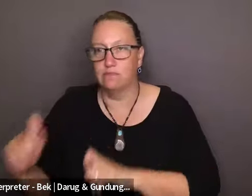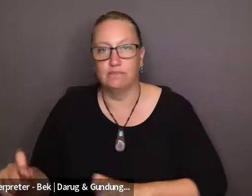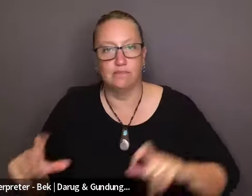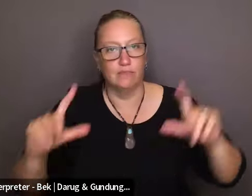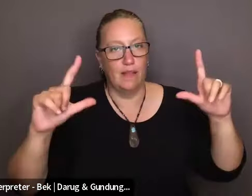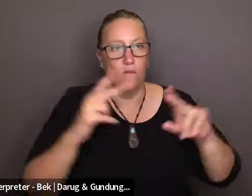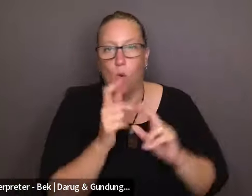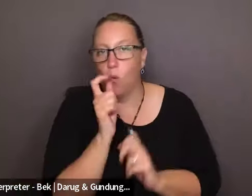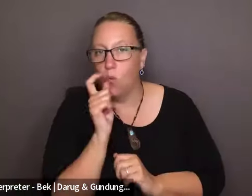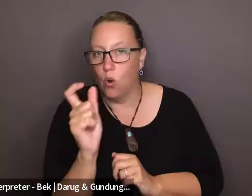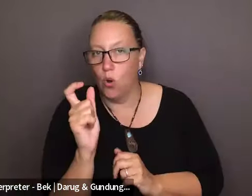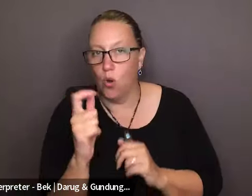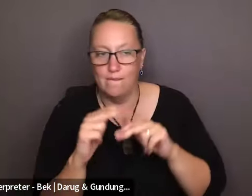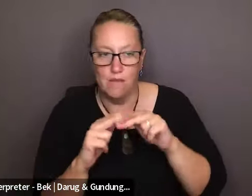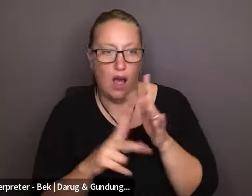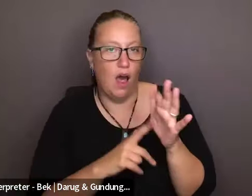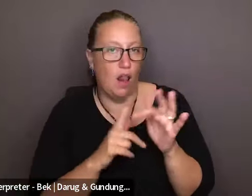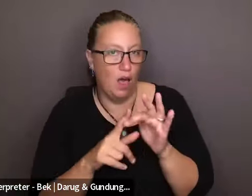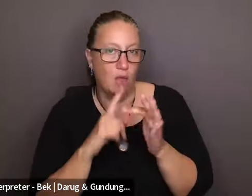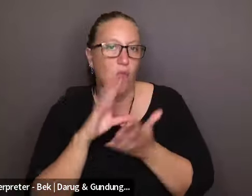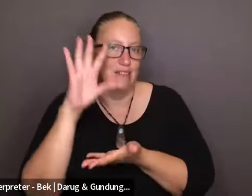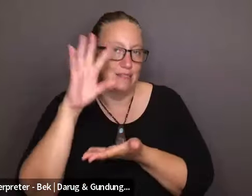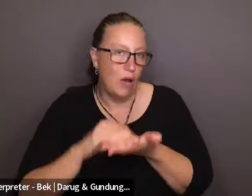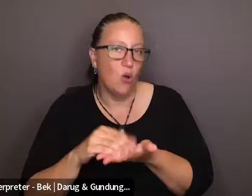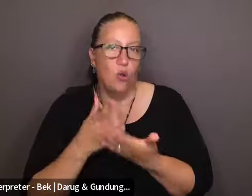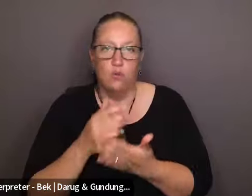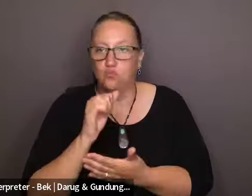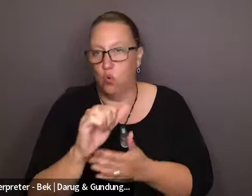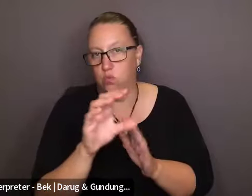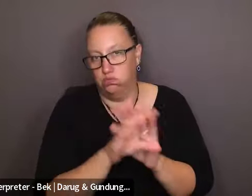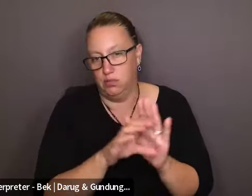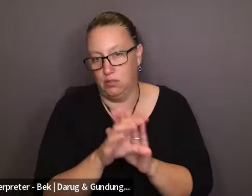just going to pop in the chat - there is a document and this